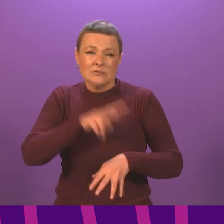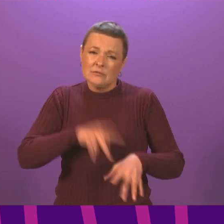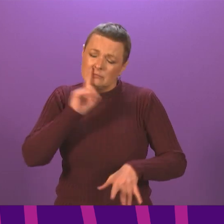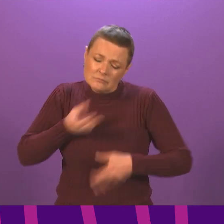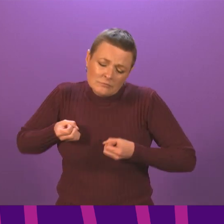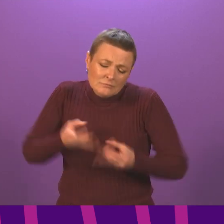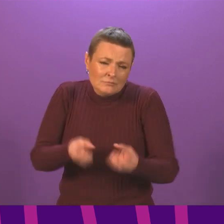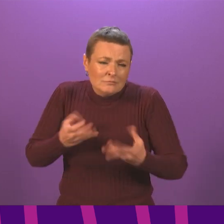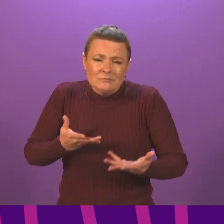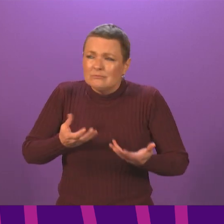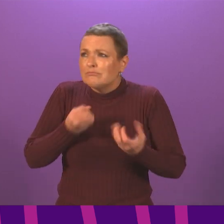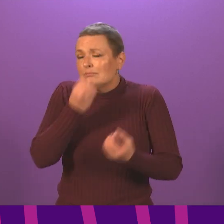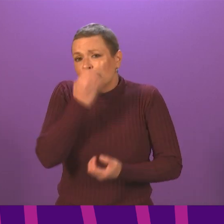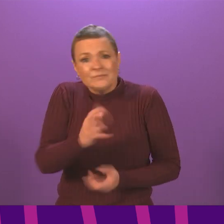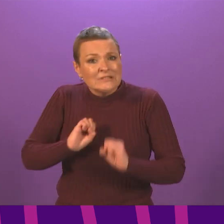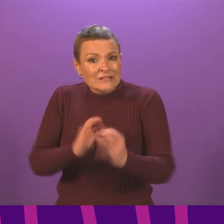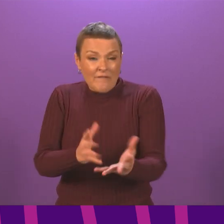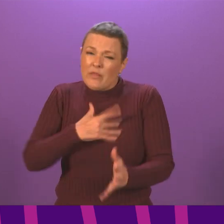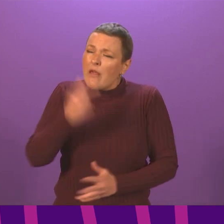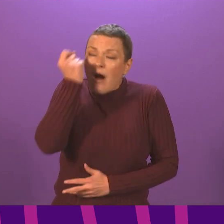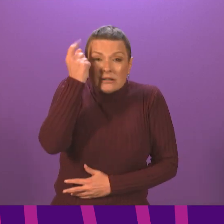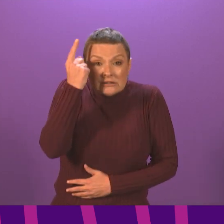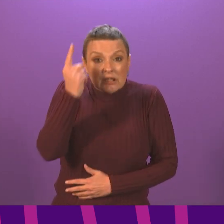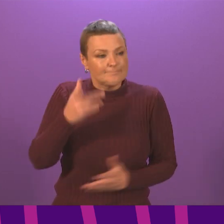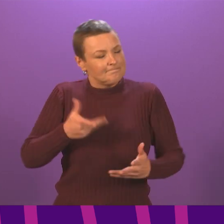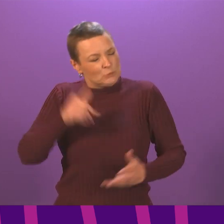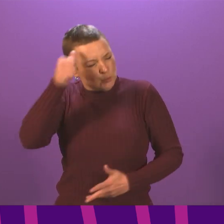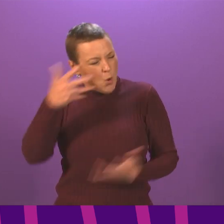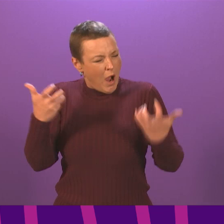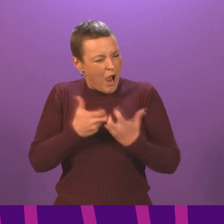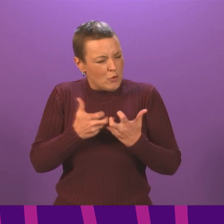to deliver an extraordinary service, and who understand so well all that they need to do